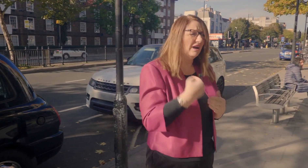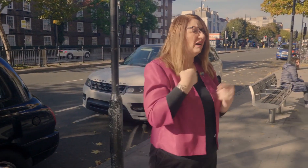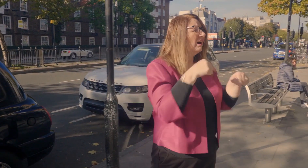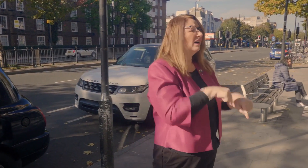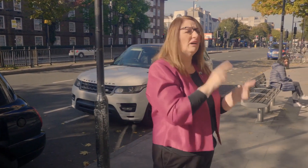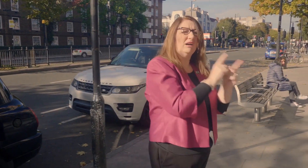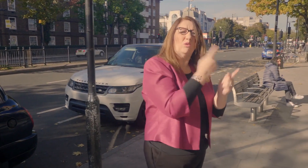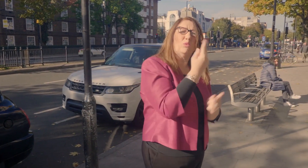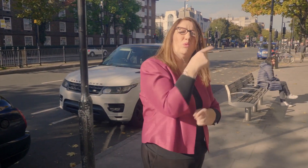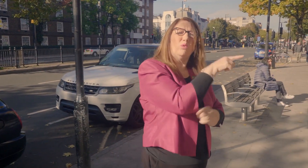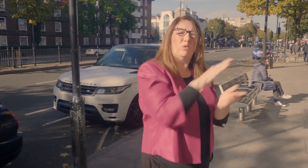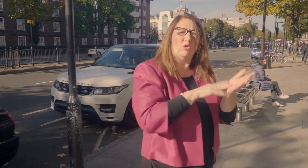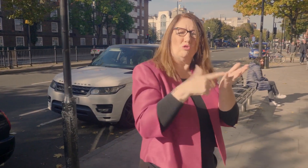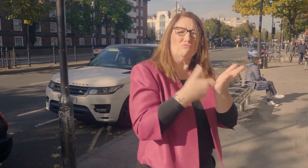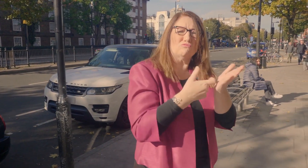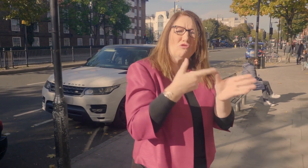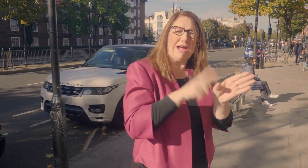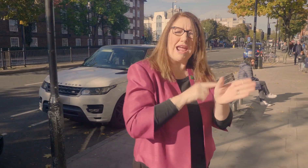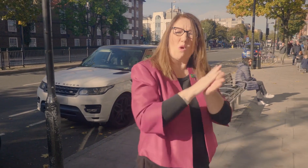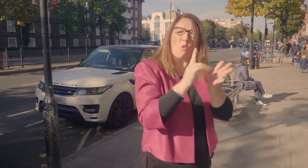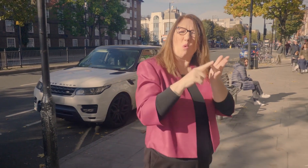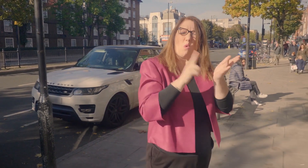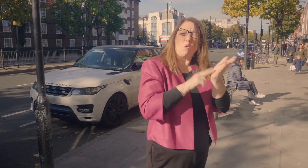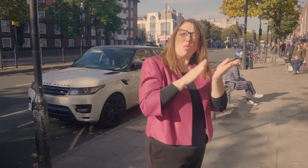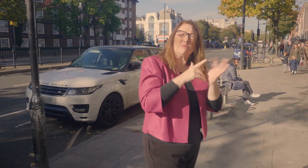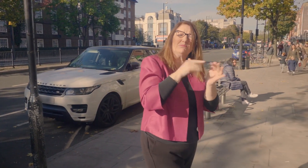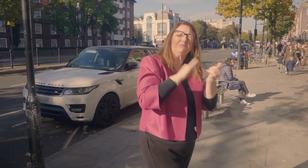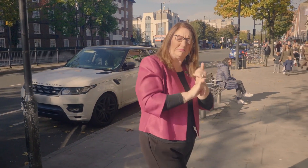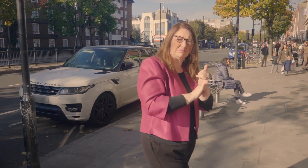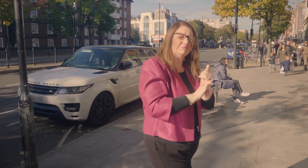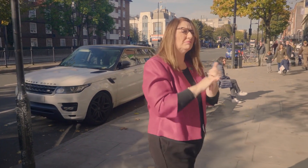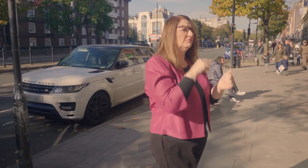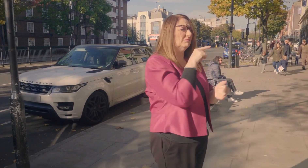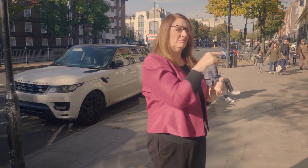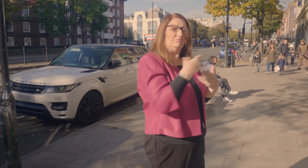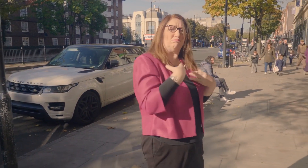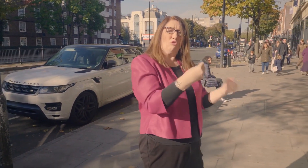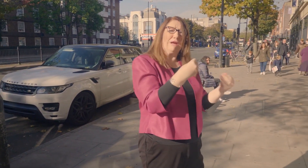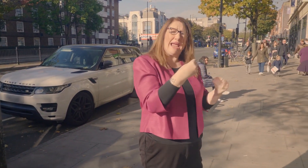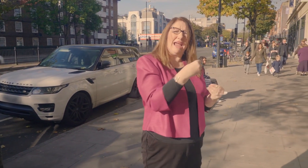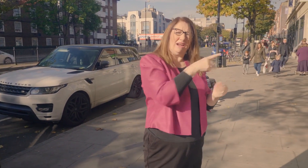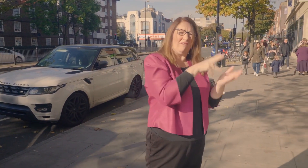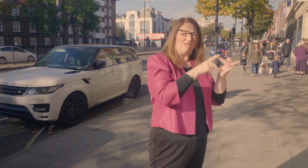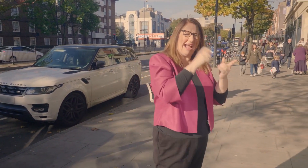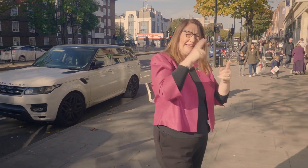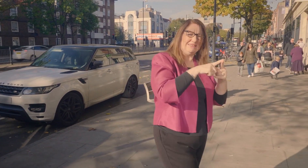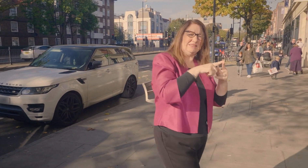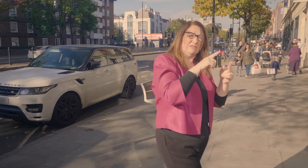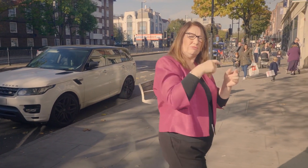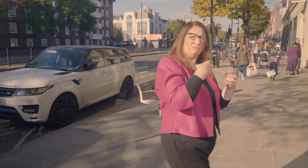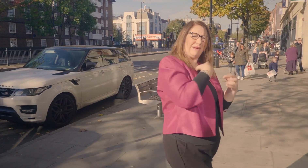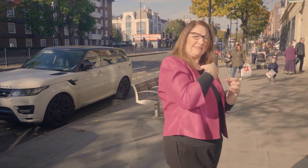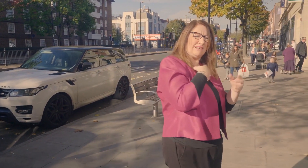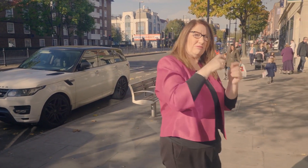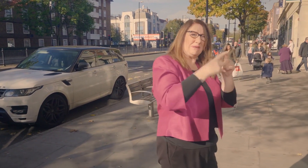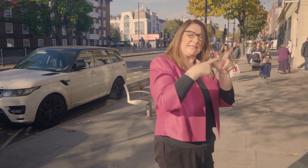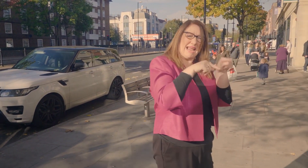I'm here to meet Murray Holmes, who is the Vice President of the BDA